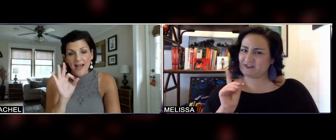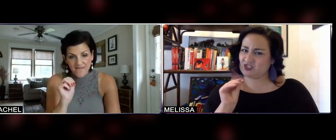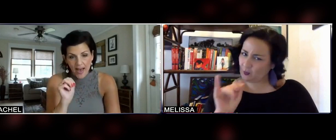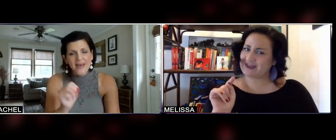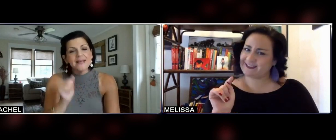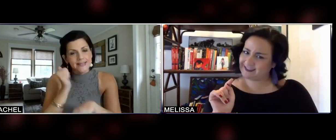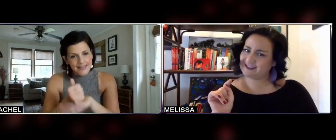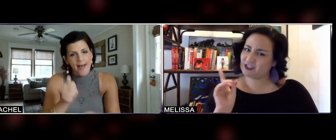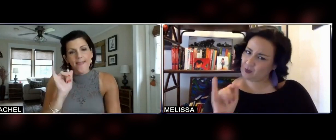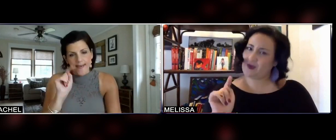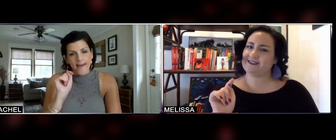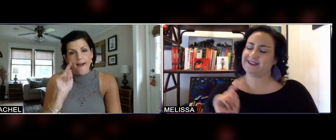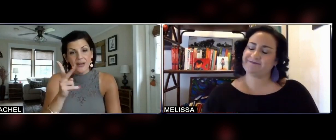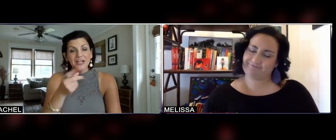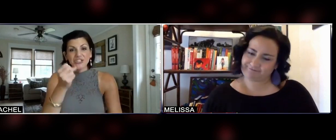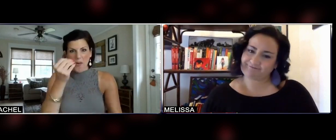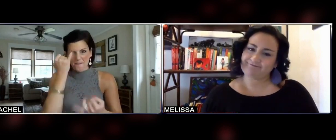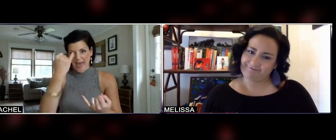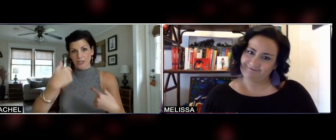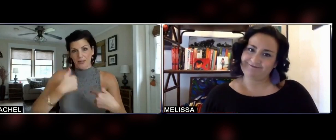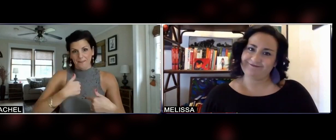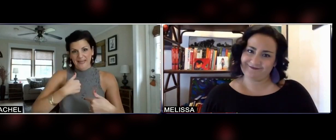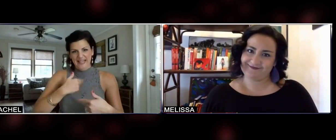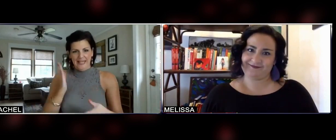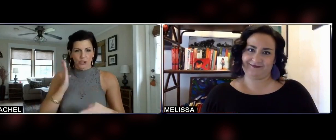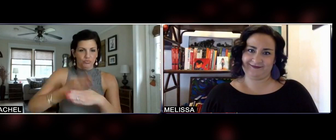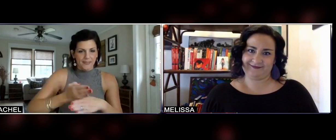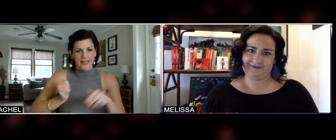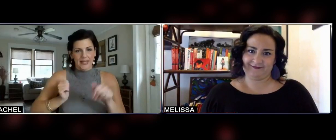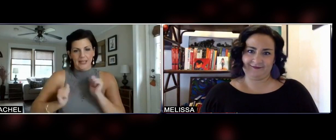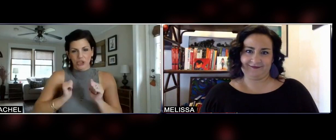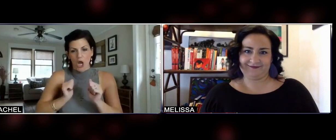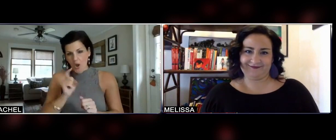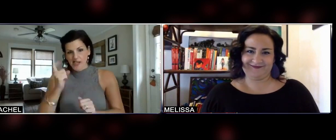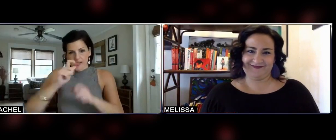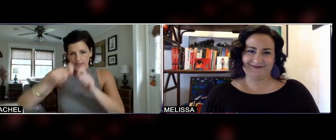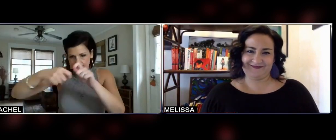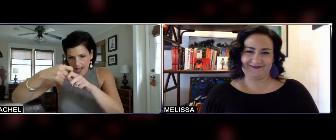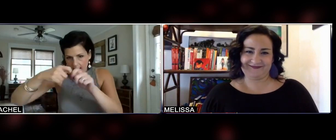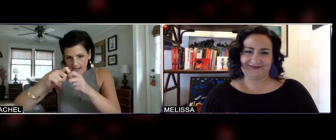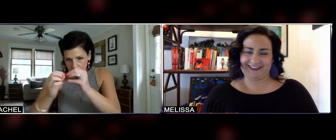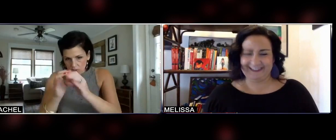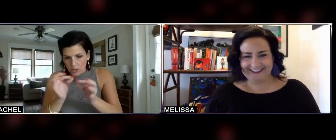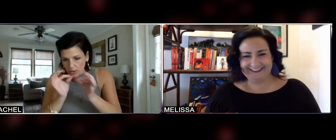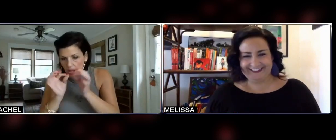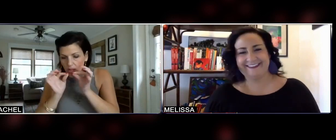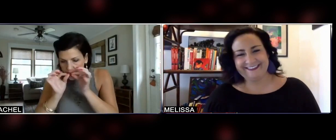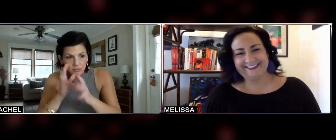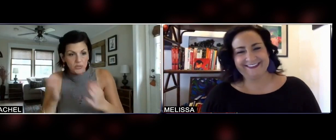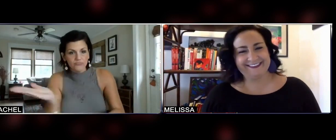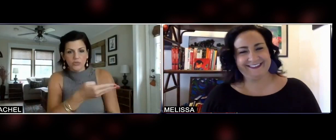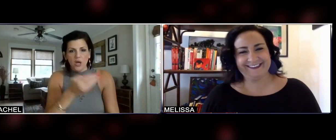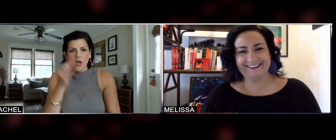Go get the fucking FM and set...it...up! So, imagine me interrupting the show then getting Faith properly equipped.